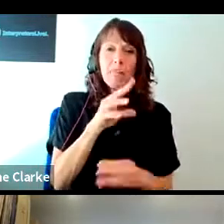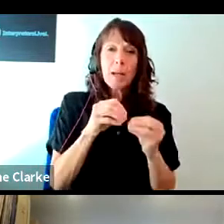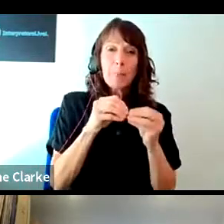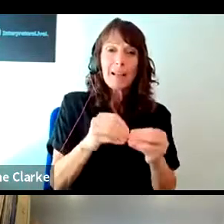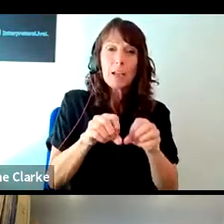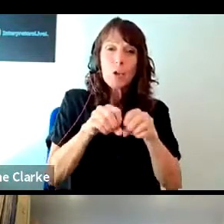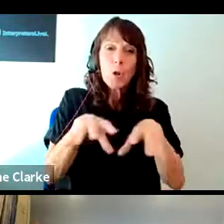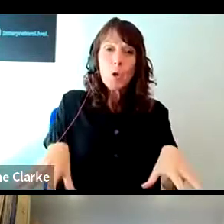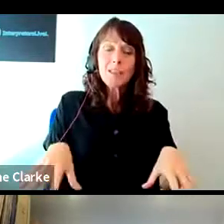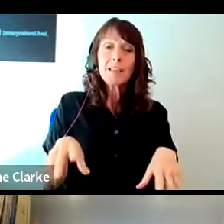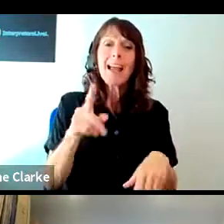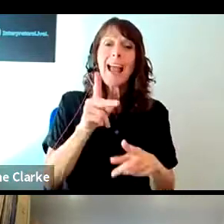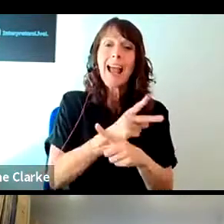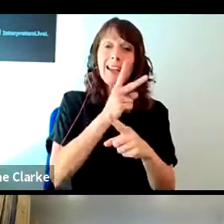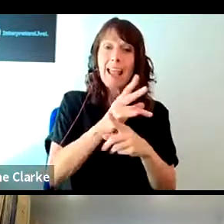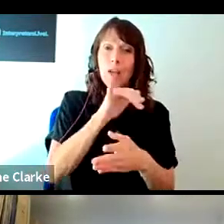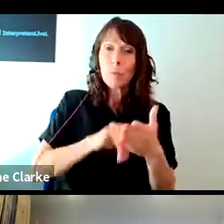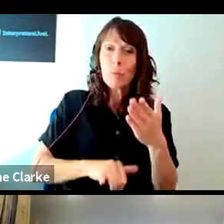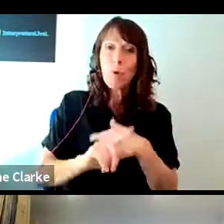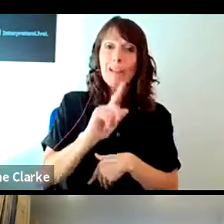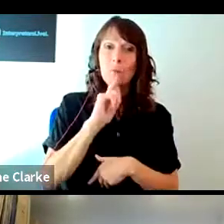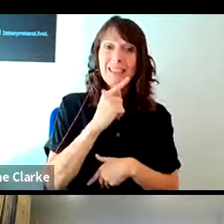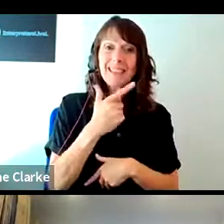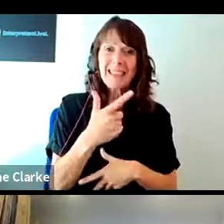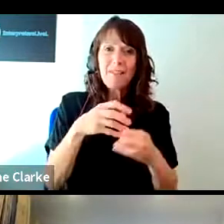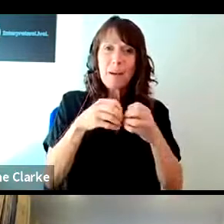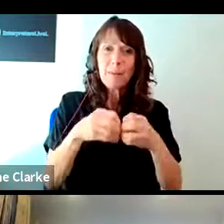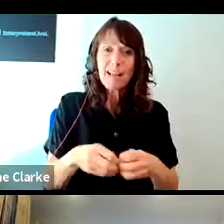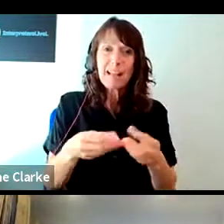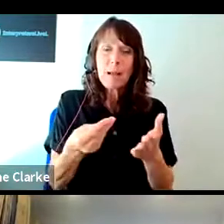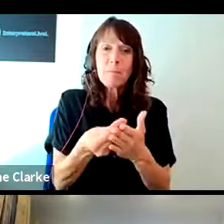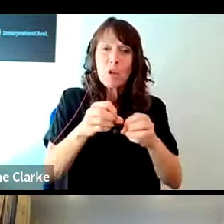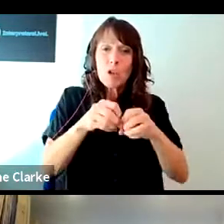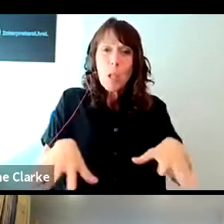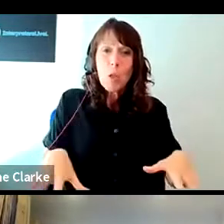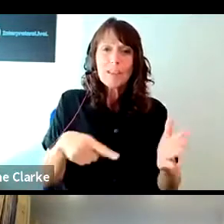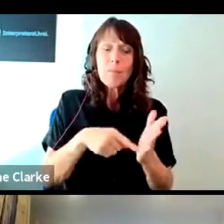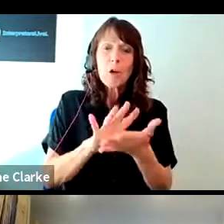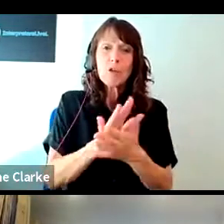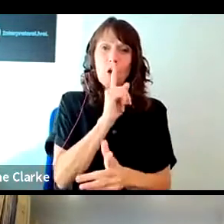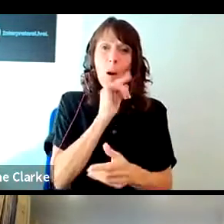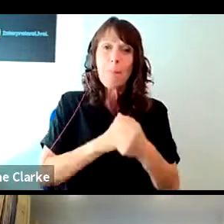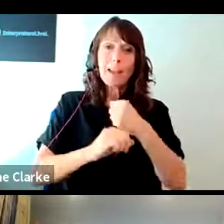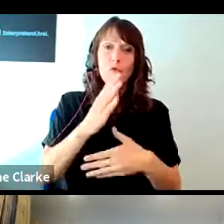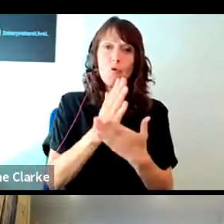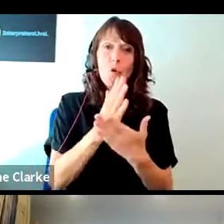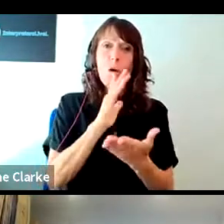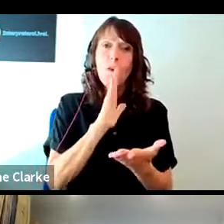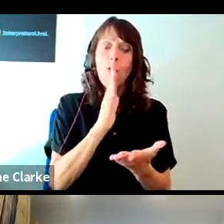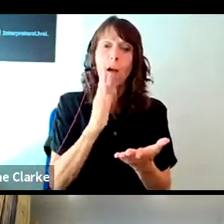2019, and it was 7 billion. And they said, but although that was, the business case was made